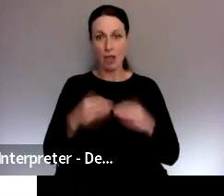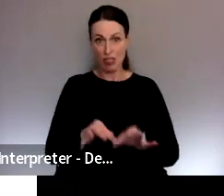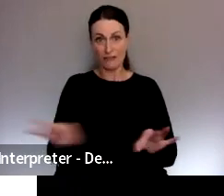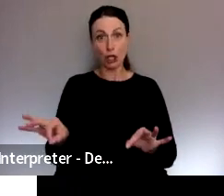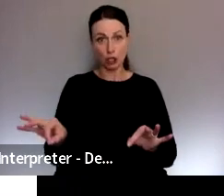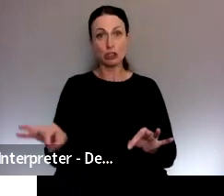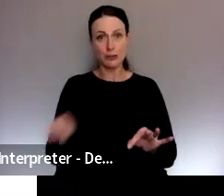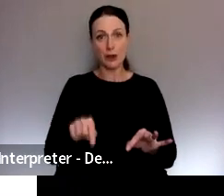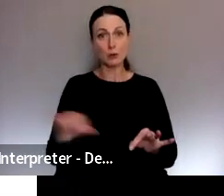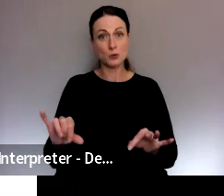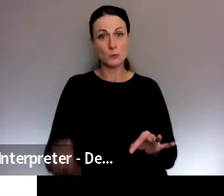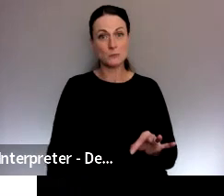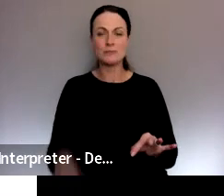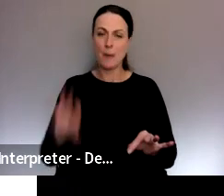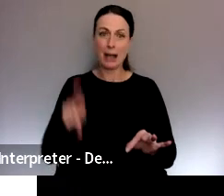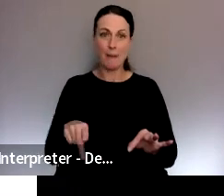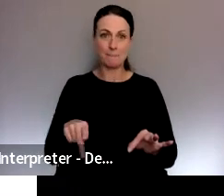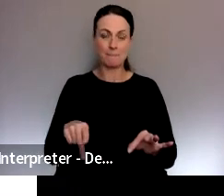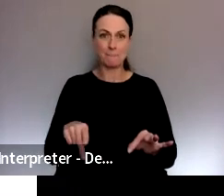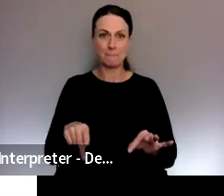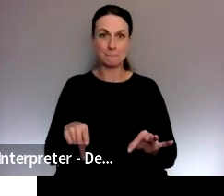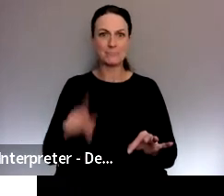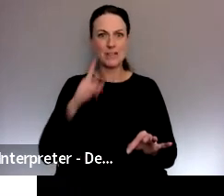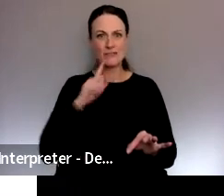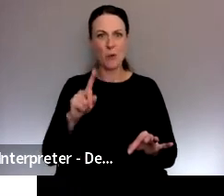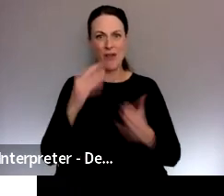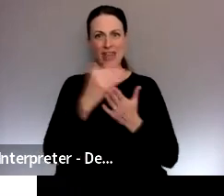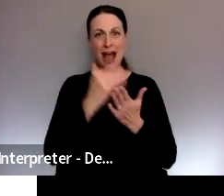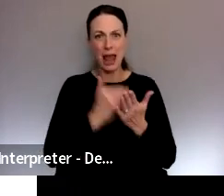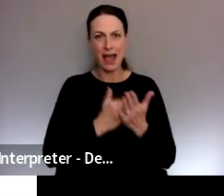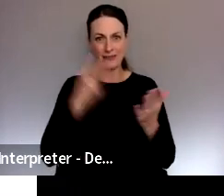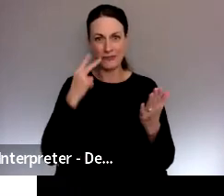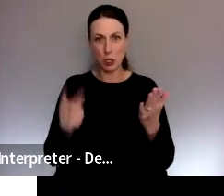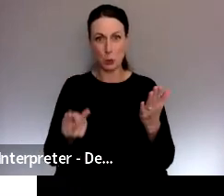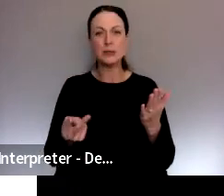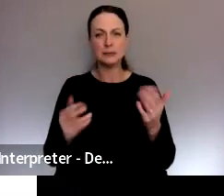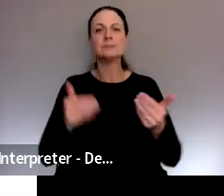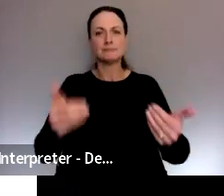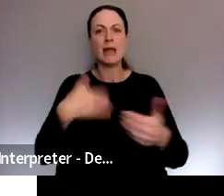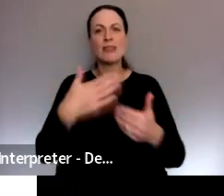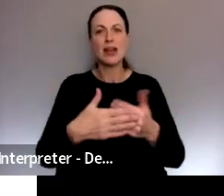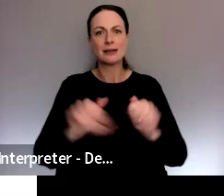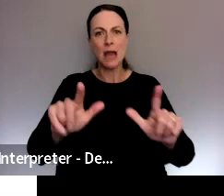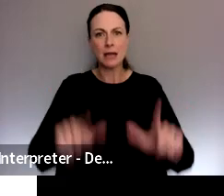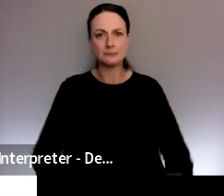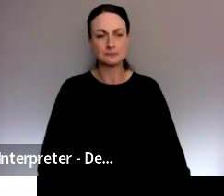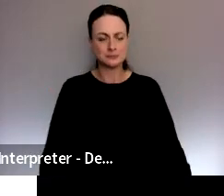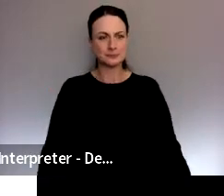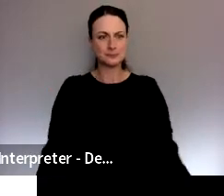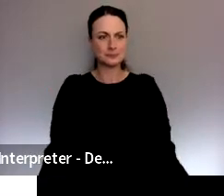the footer pick up in the Outline view. So, let's go on to the next slide.